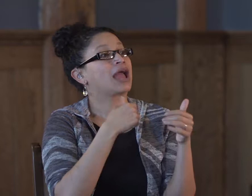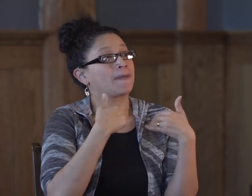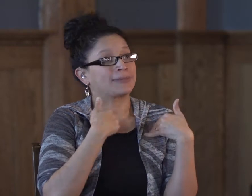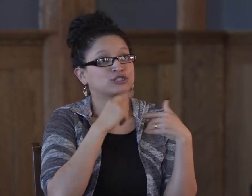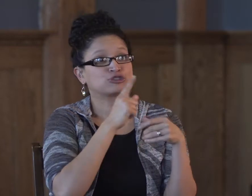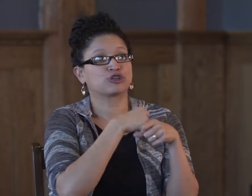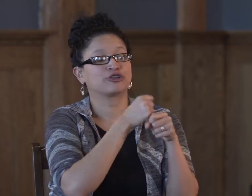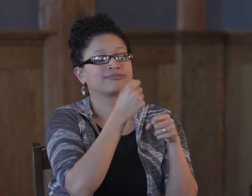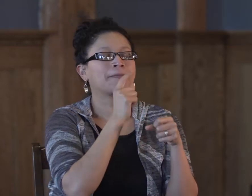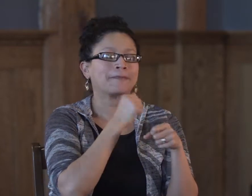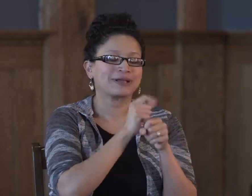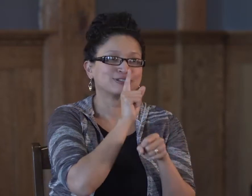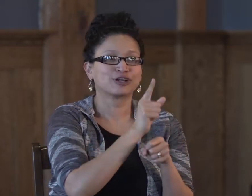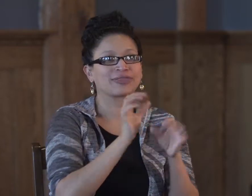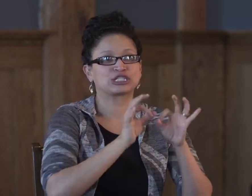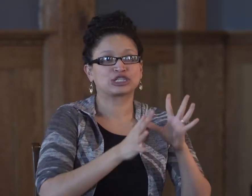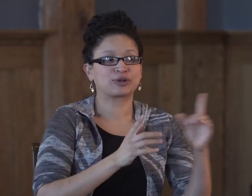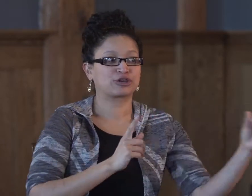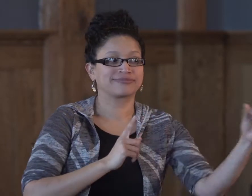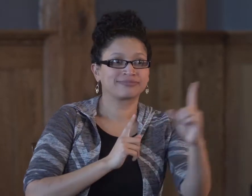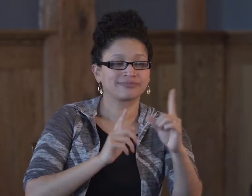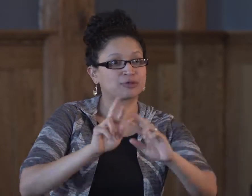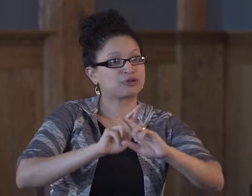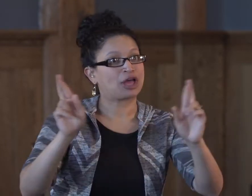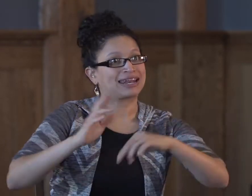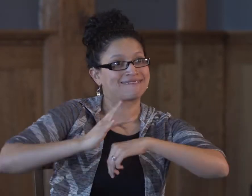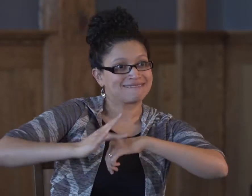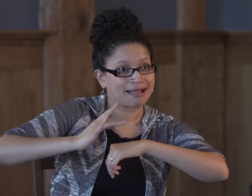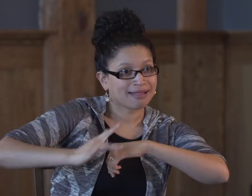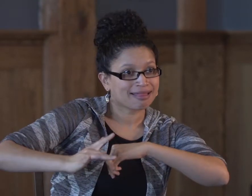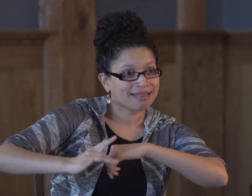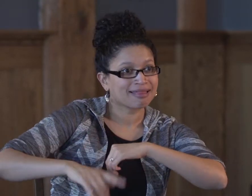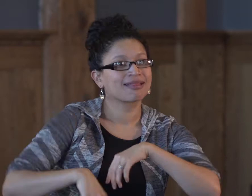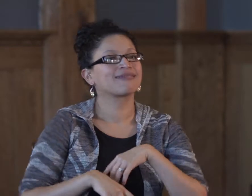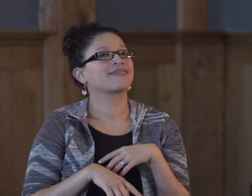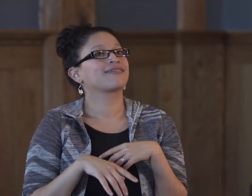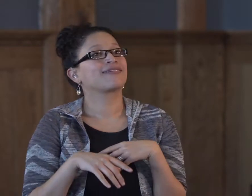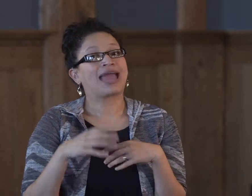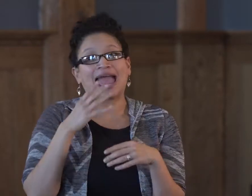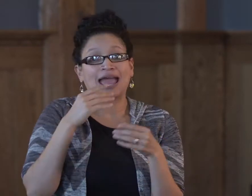get qualified interpreters. Ensure that the interpreter who is coming, that someone can